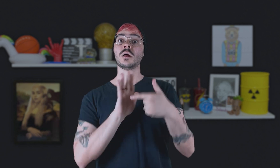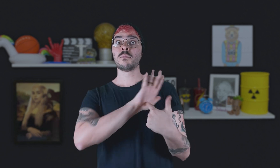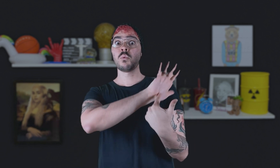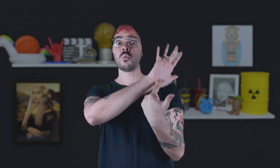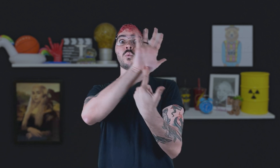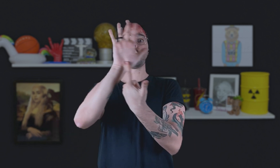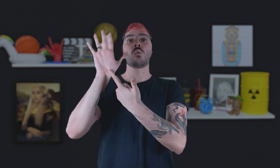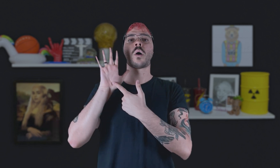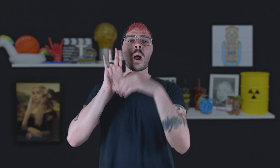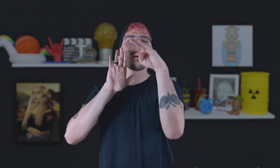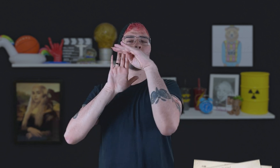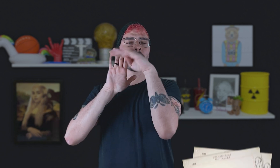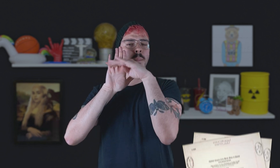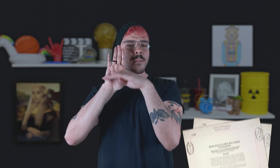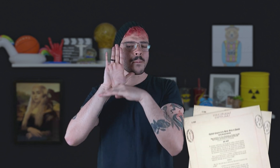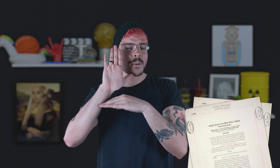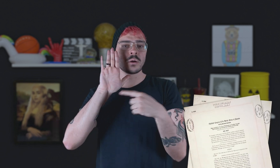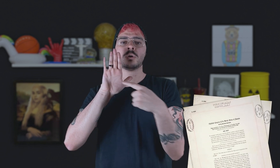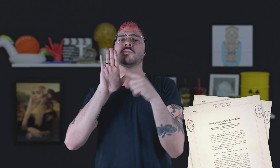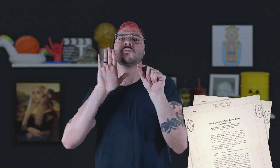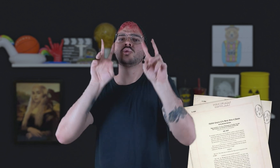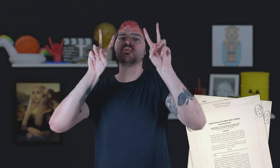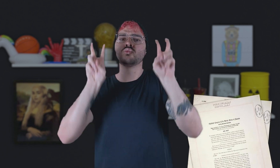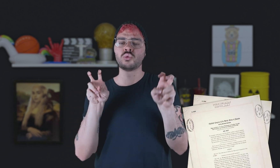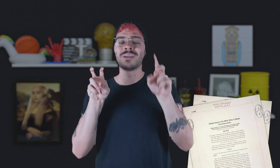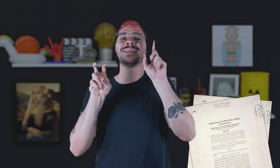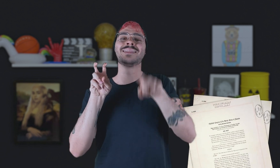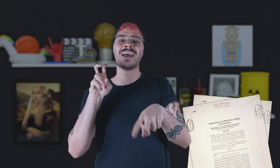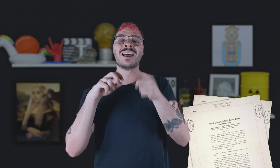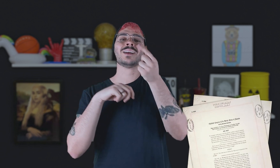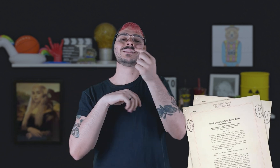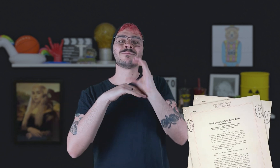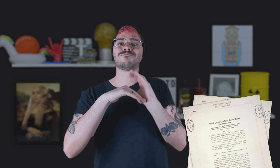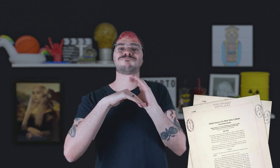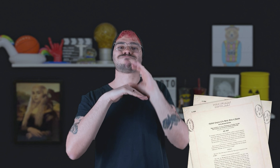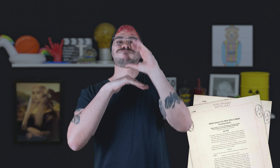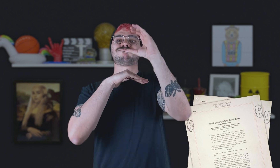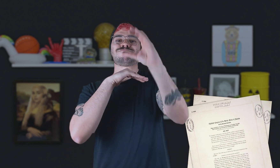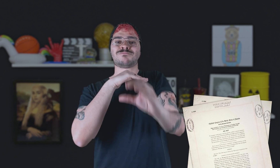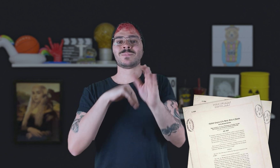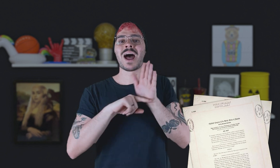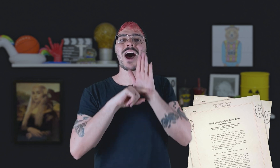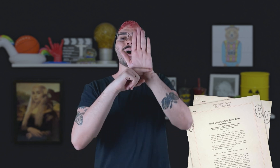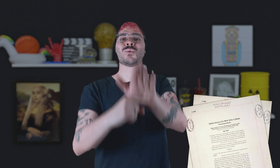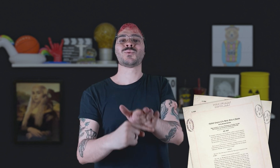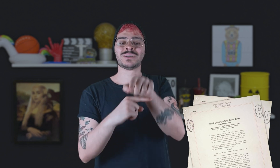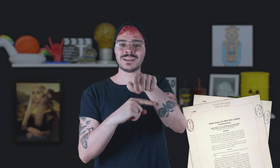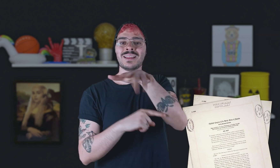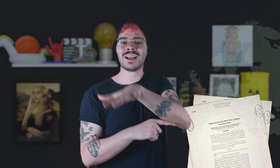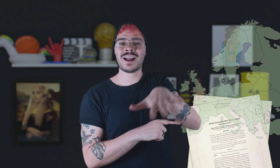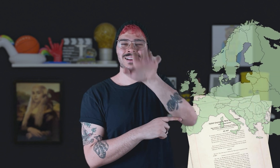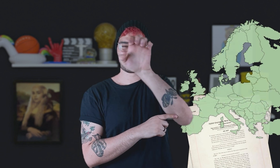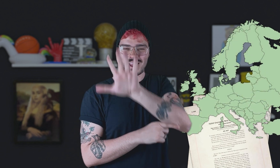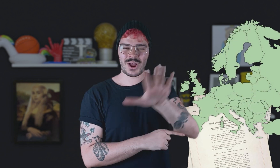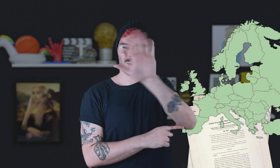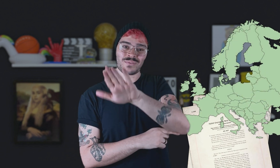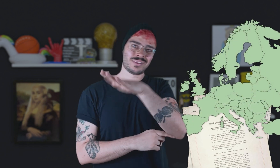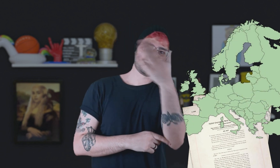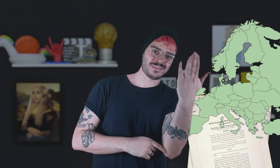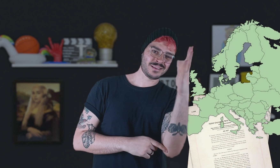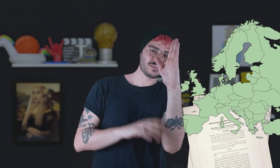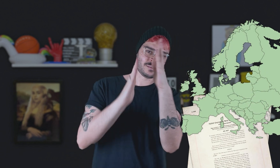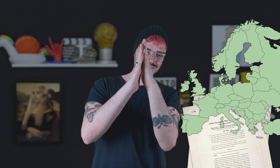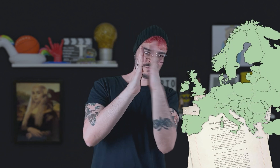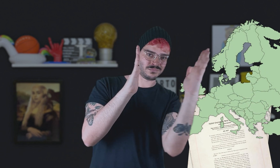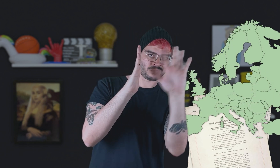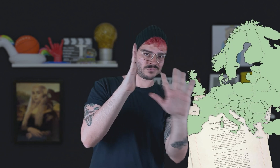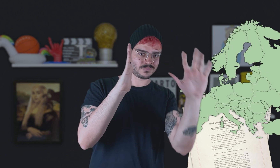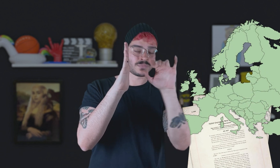the financial aid program to economically rebuild the countries of Western Europe,